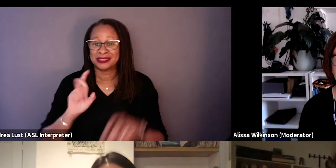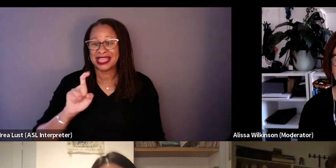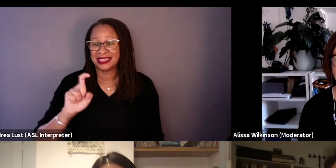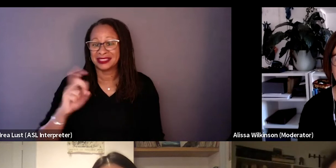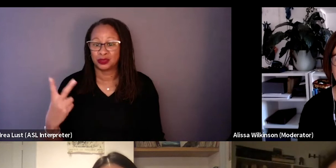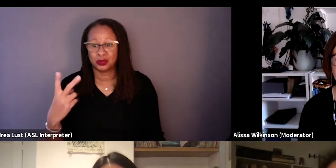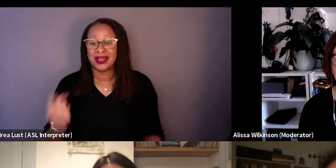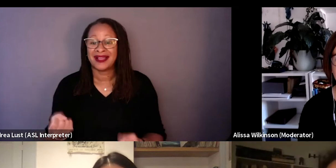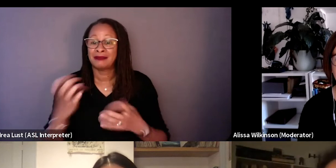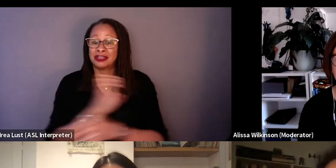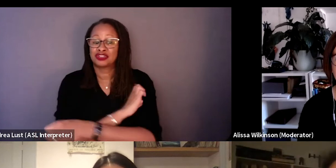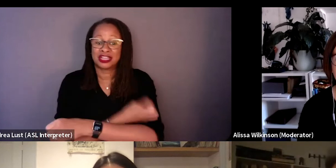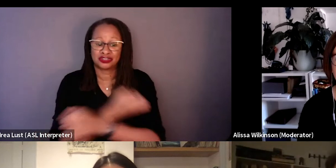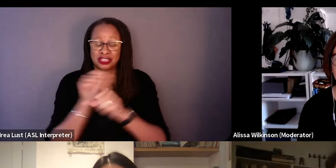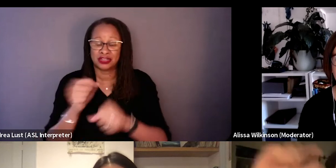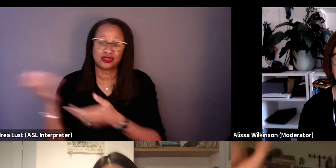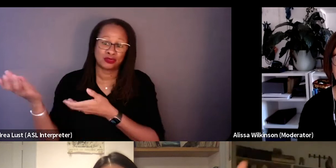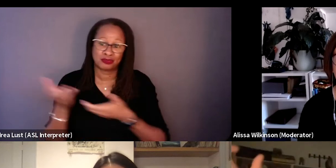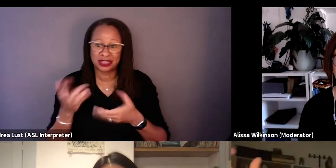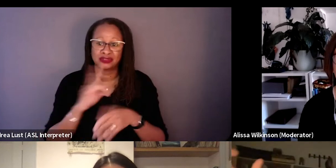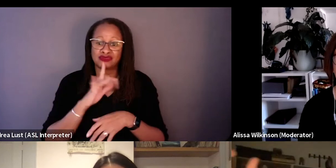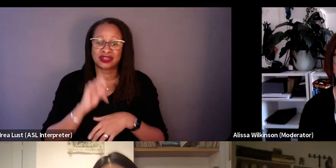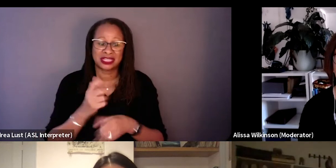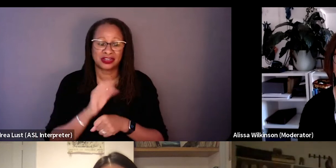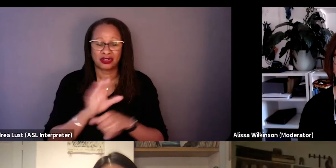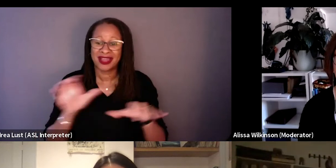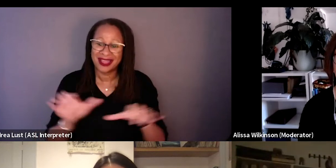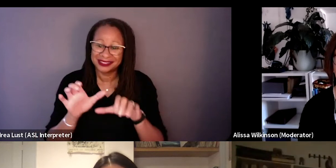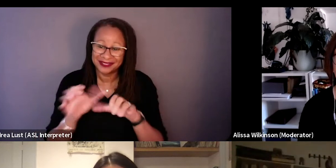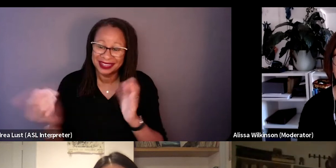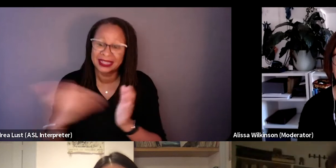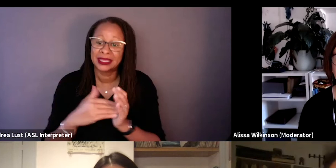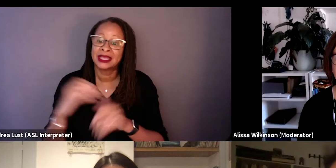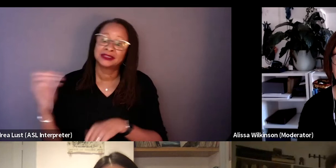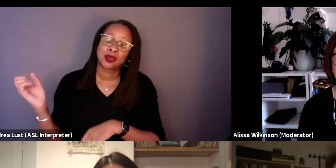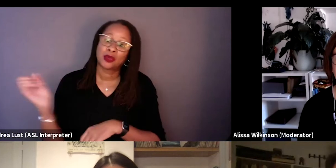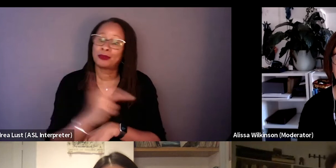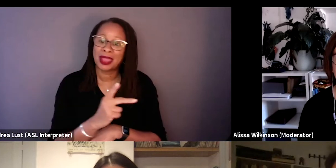to bring to really get her activated again to go back and you just run out of energy,